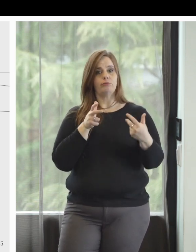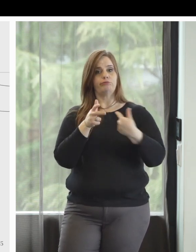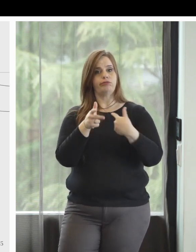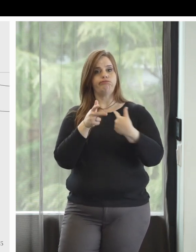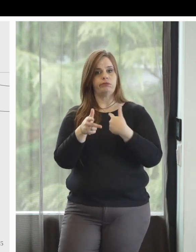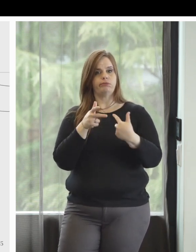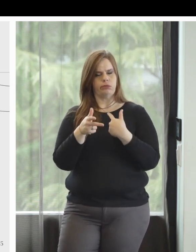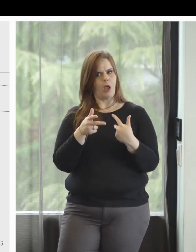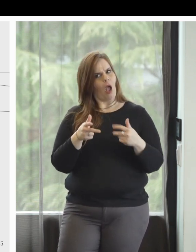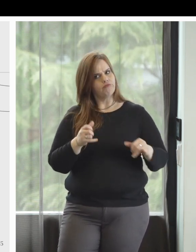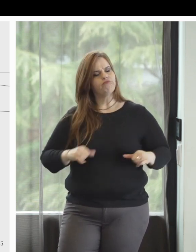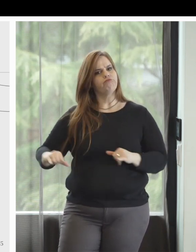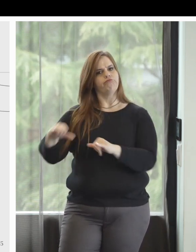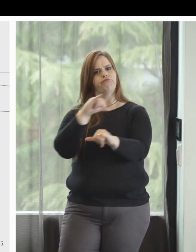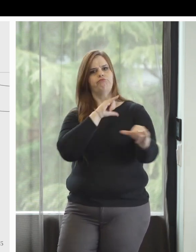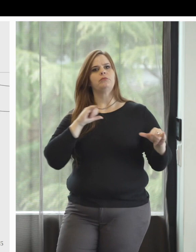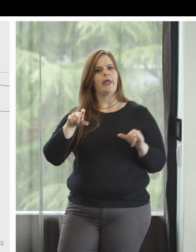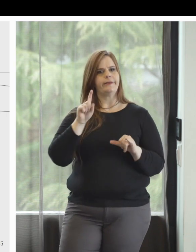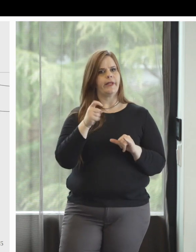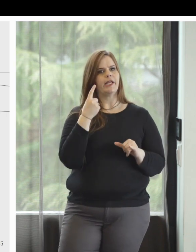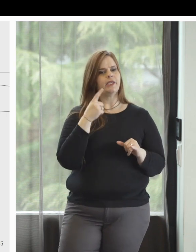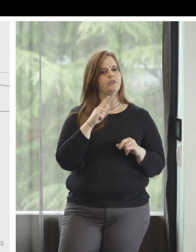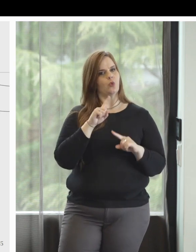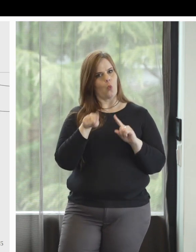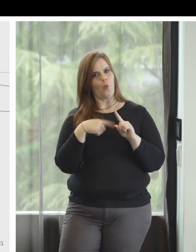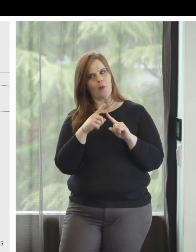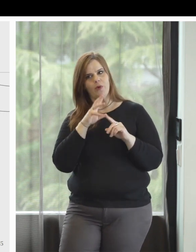when it comes to a roadway for a car. It just needs to